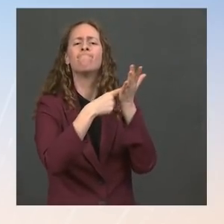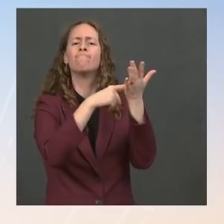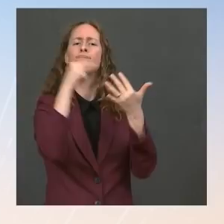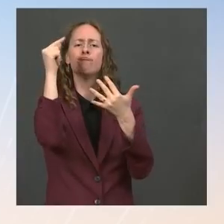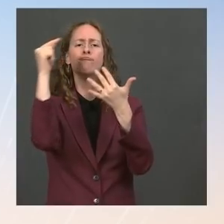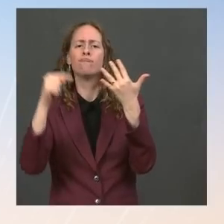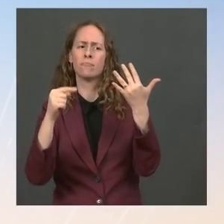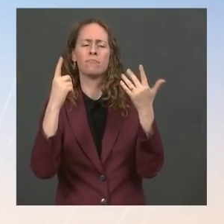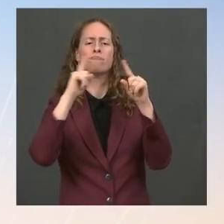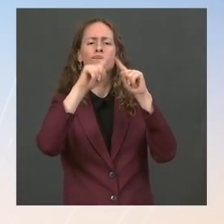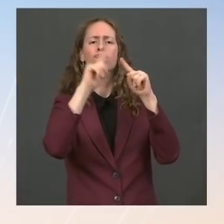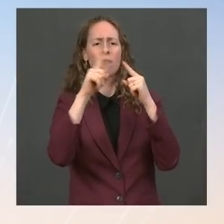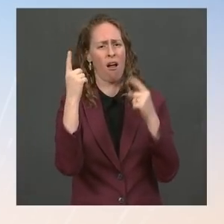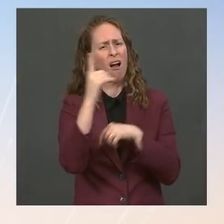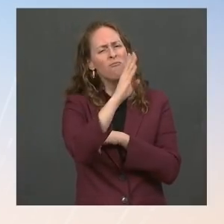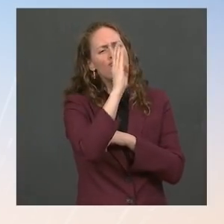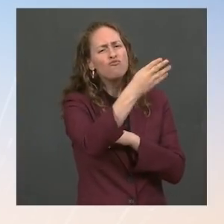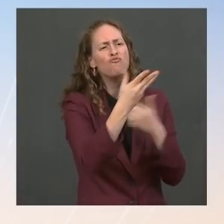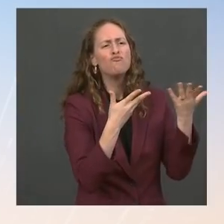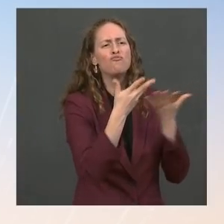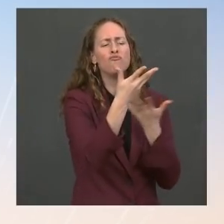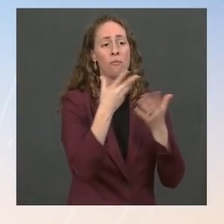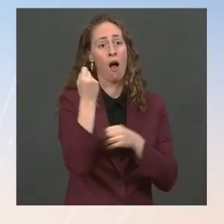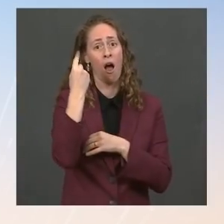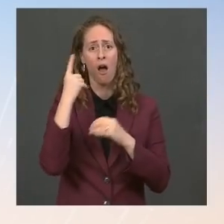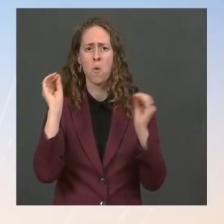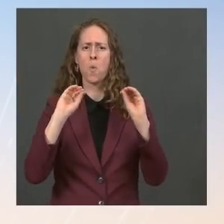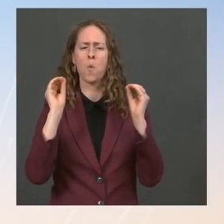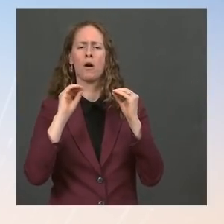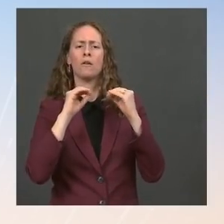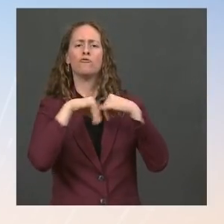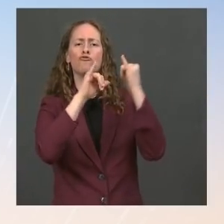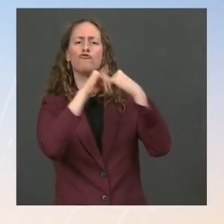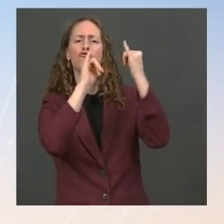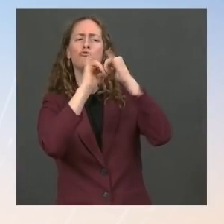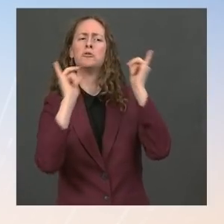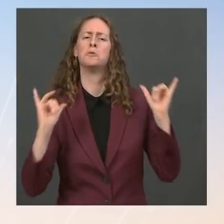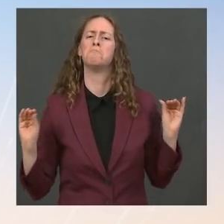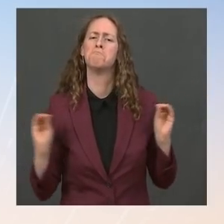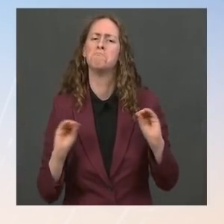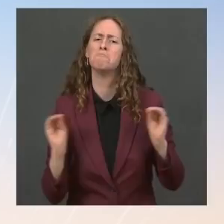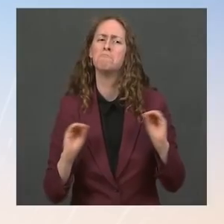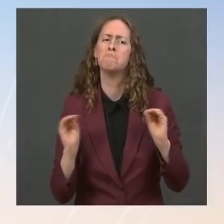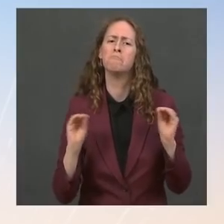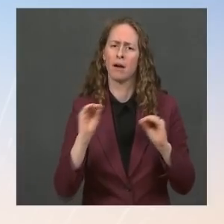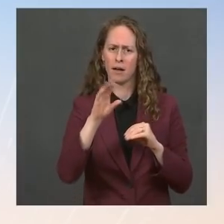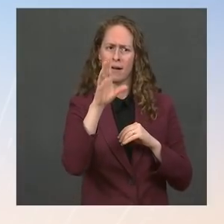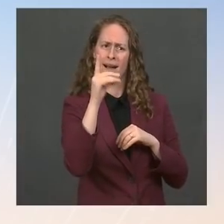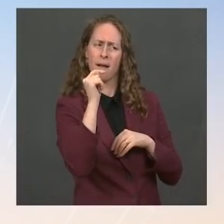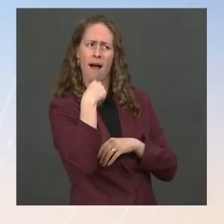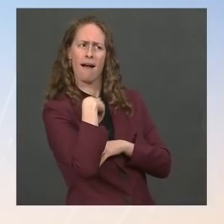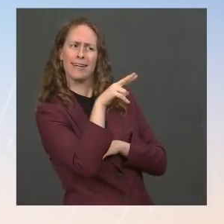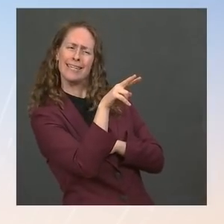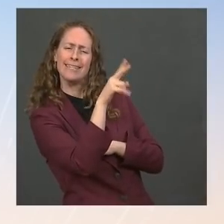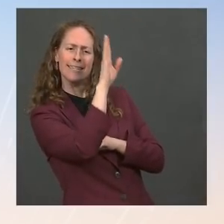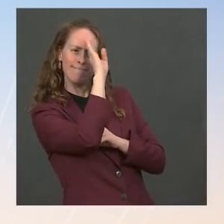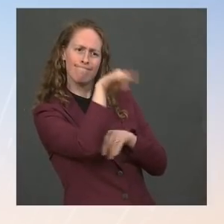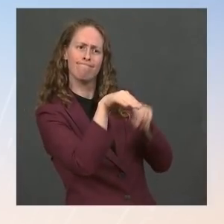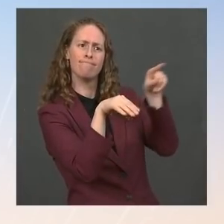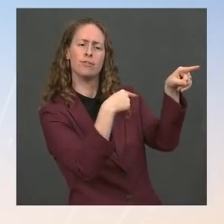but it was certainly not elevated. And we recognize that China is a country that while we have -- while we may take issue